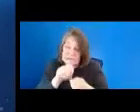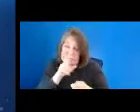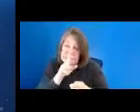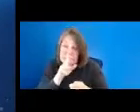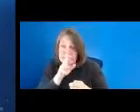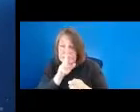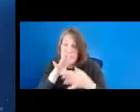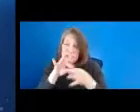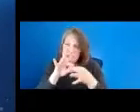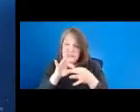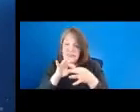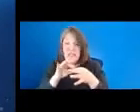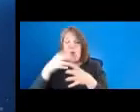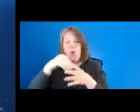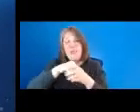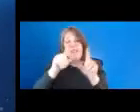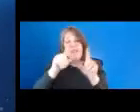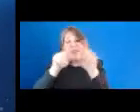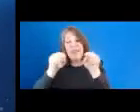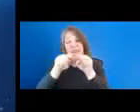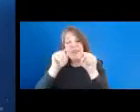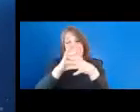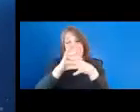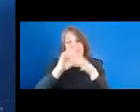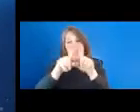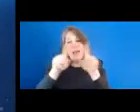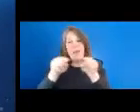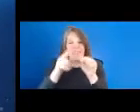the content boxes are especially good for that.